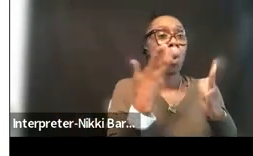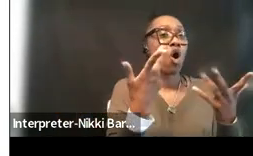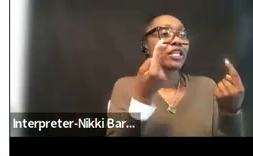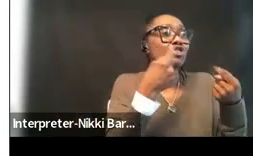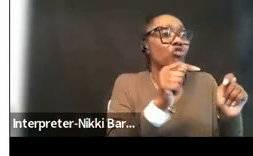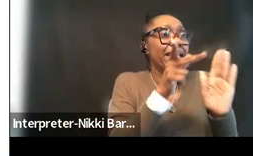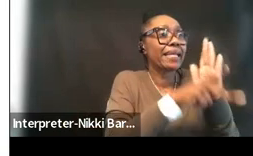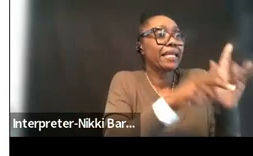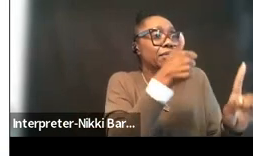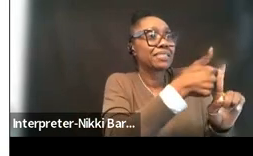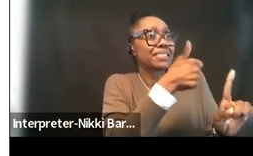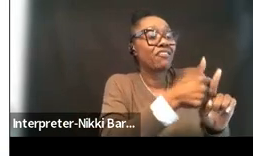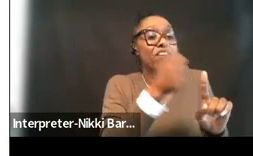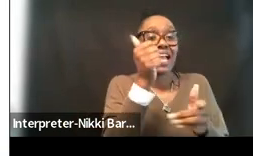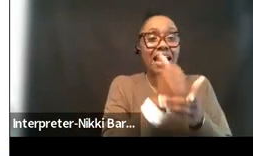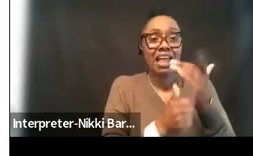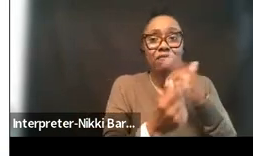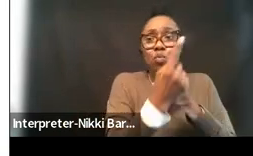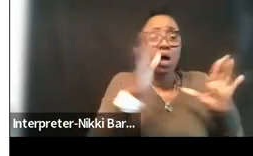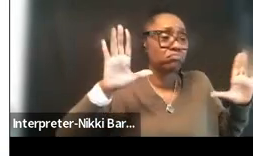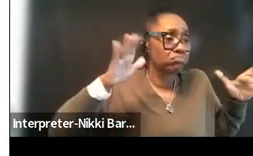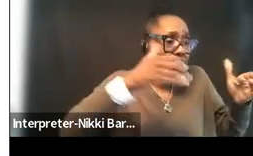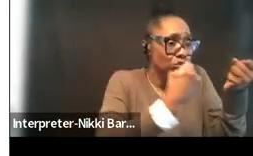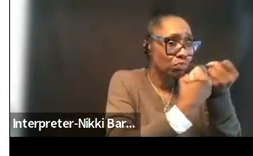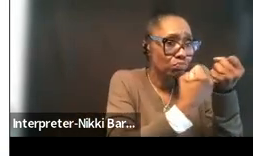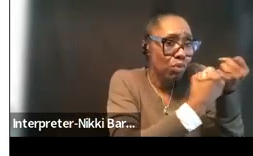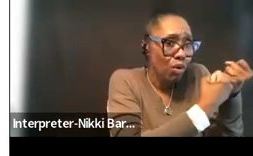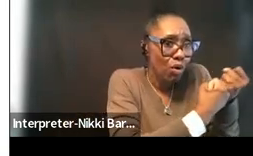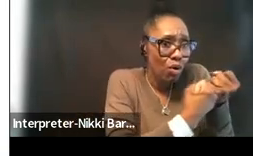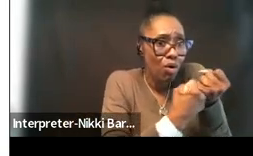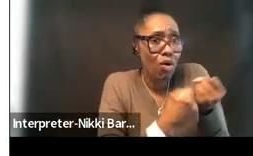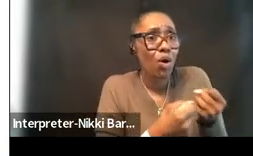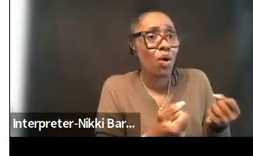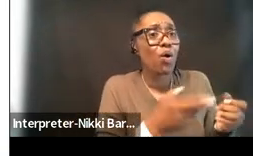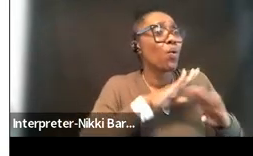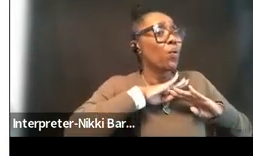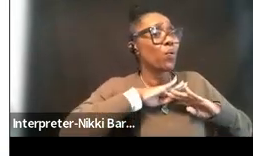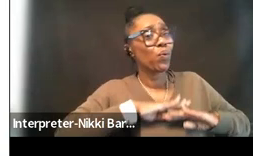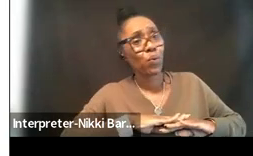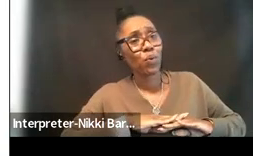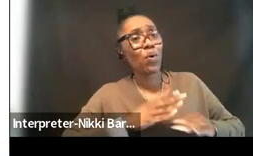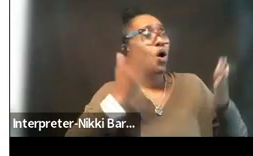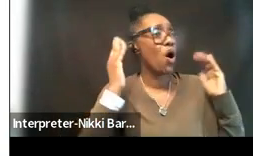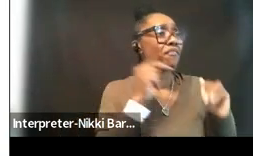And everyone rallies around them and then they're kind of like, phew, glad that's over and they never speak of it again.